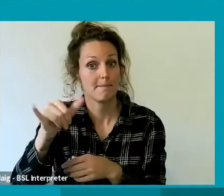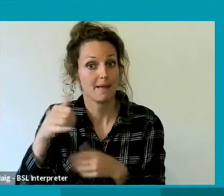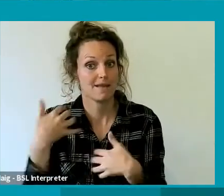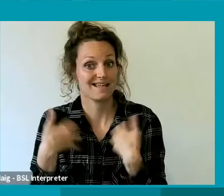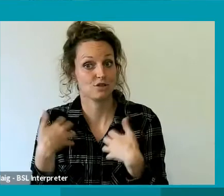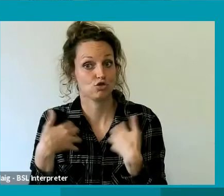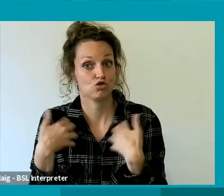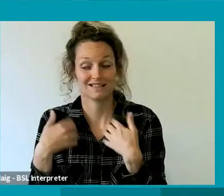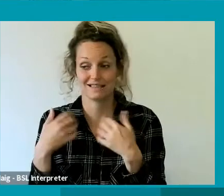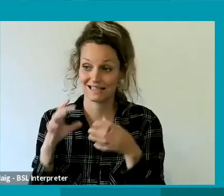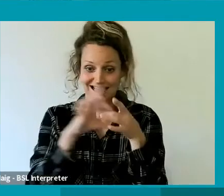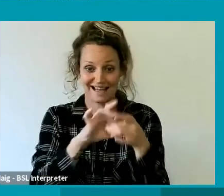influencers.